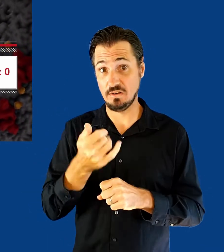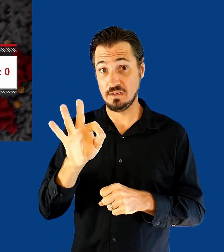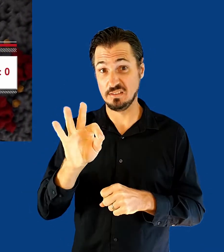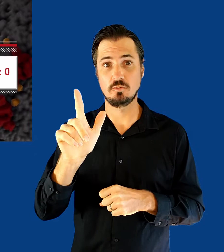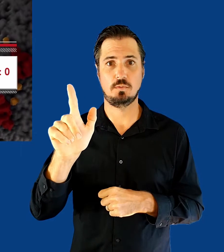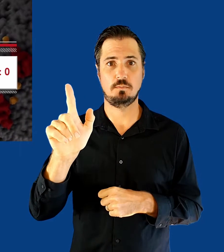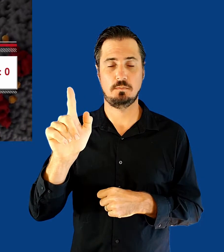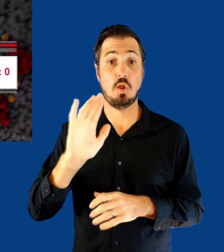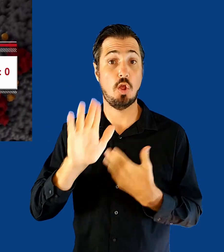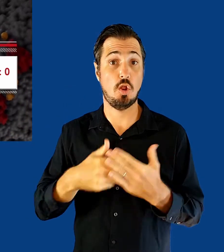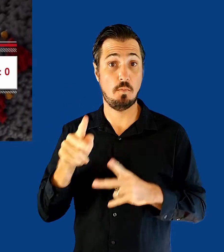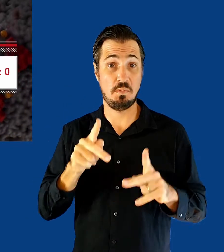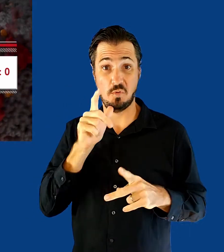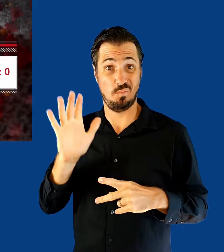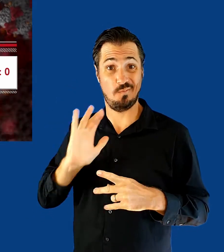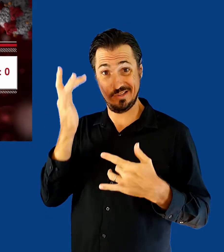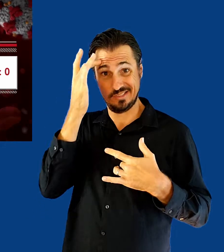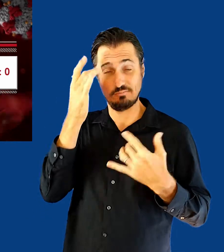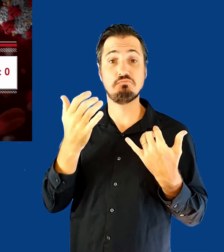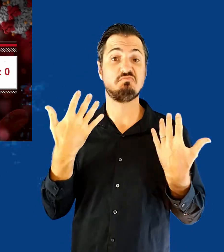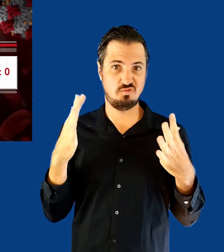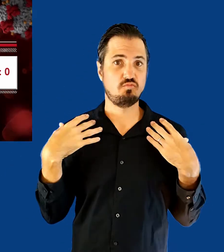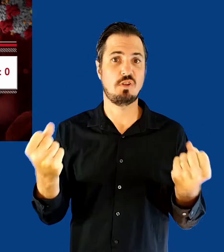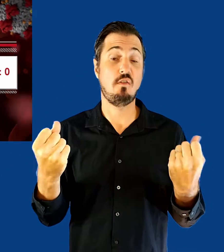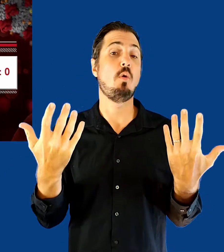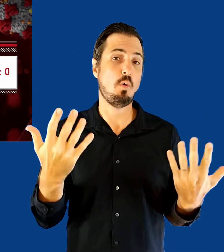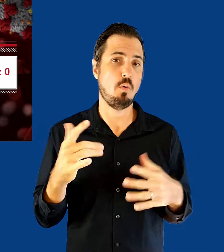This mean we have no confirmed active cases of COVID-19 on Kaua'i at this time.